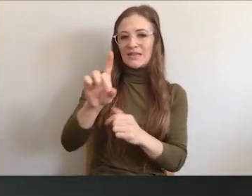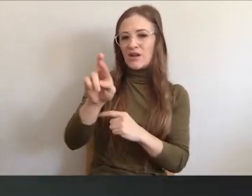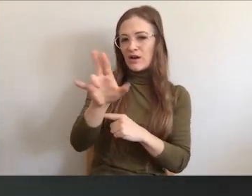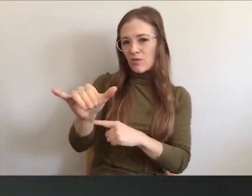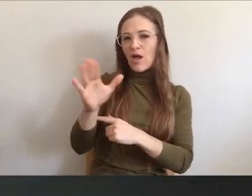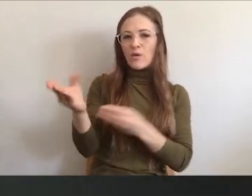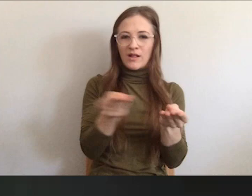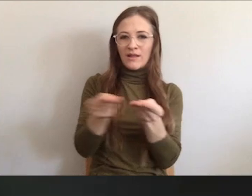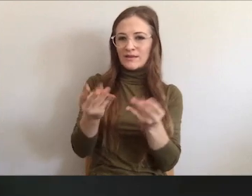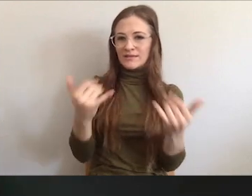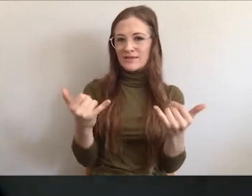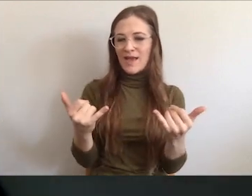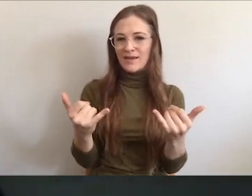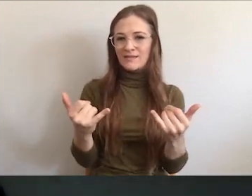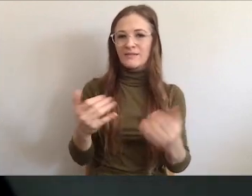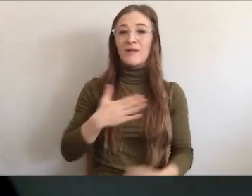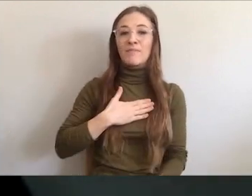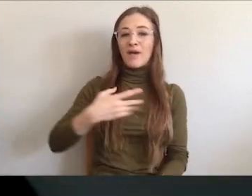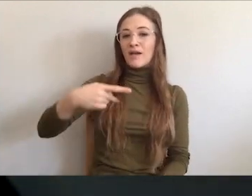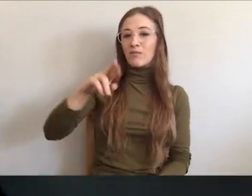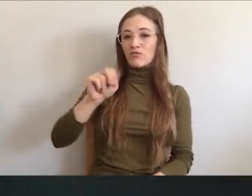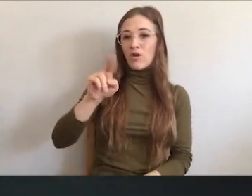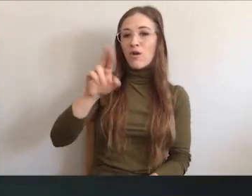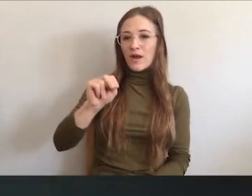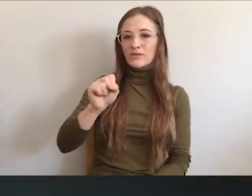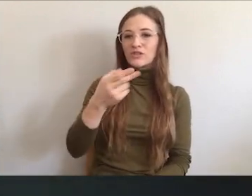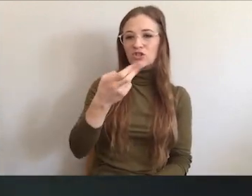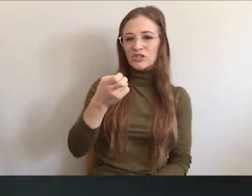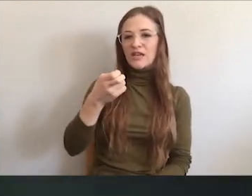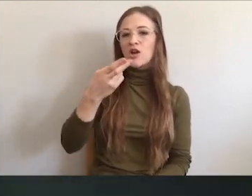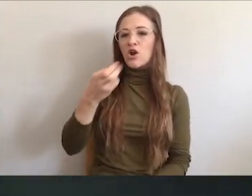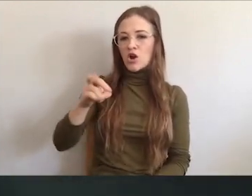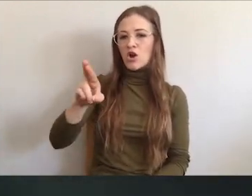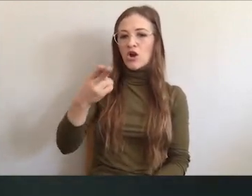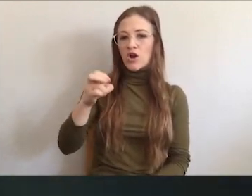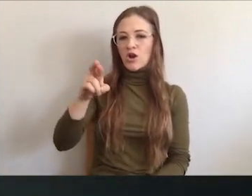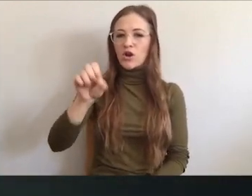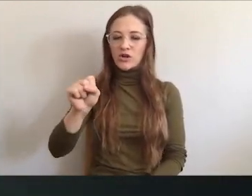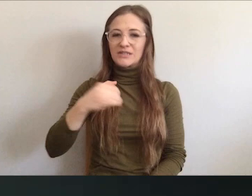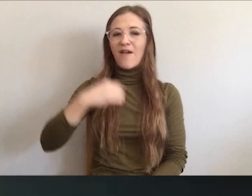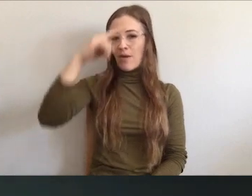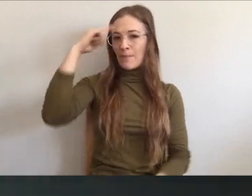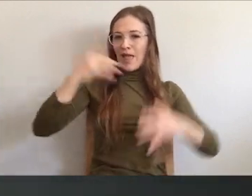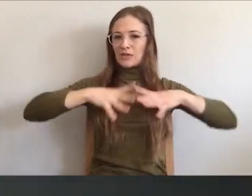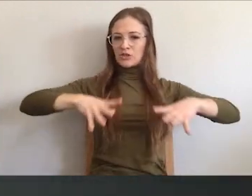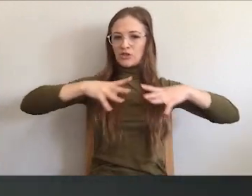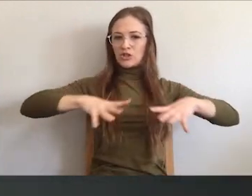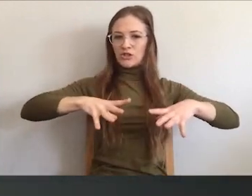will be moderating today. So my pronouns are she, her, her's. I'm wearing a black turtleneck.